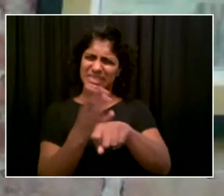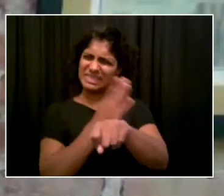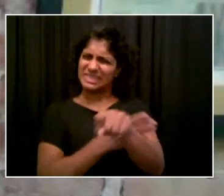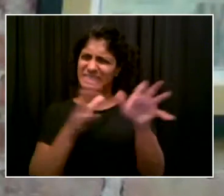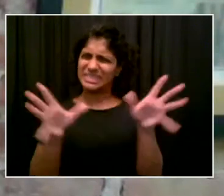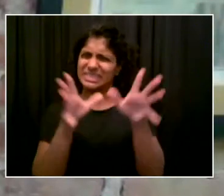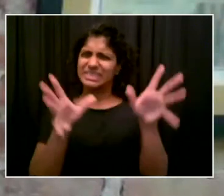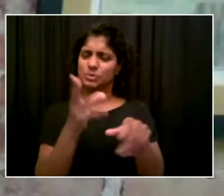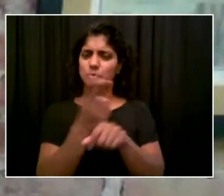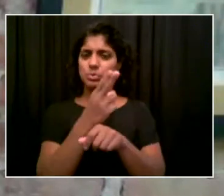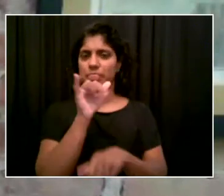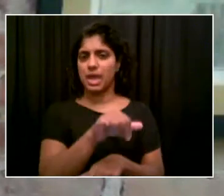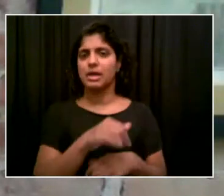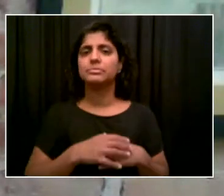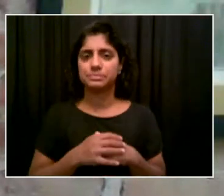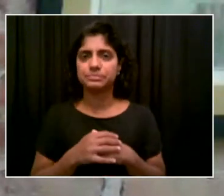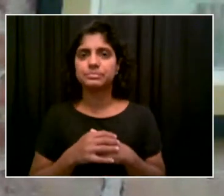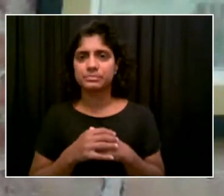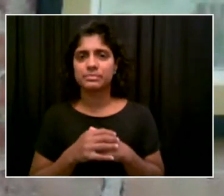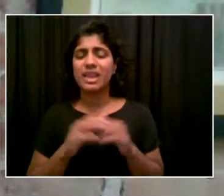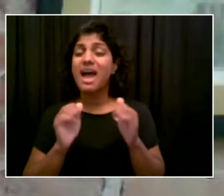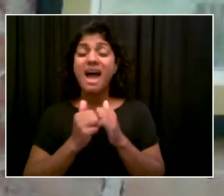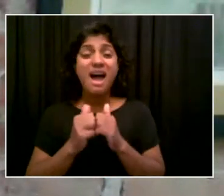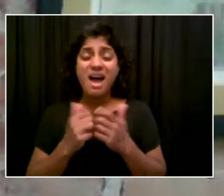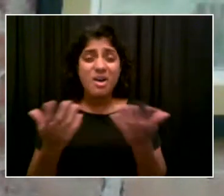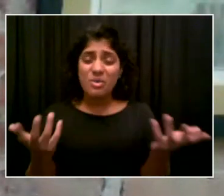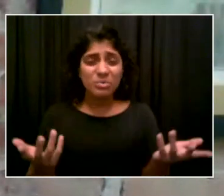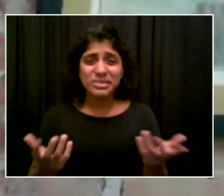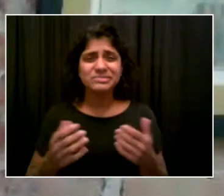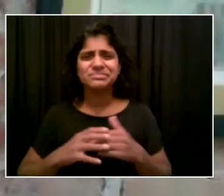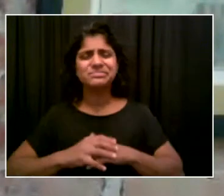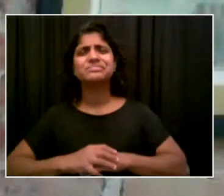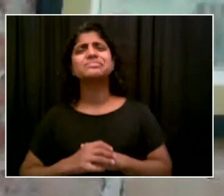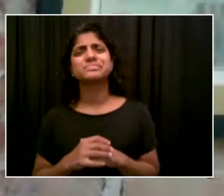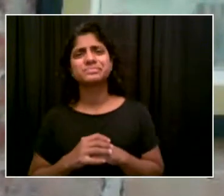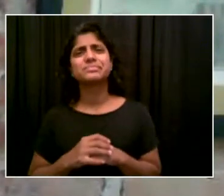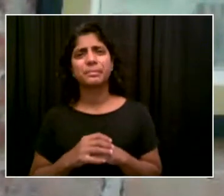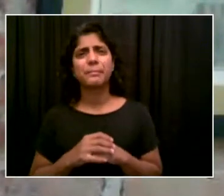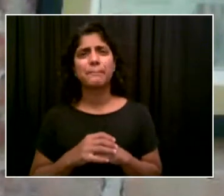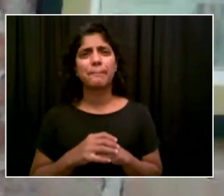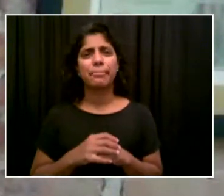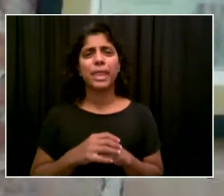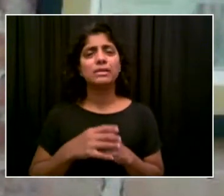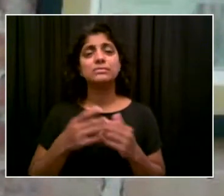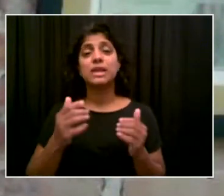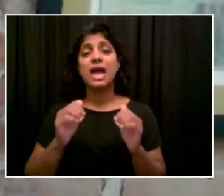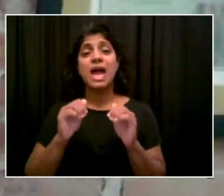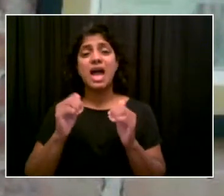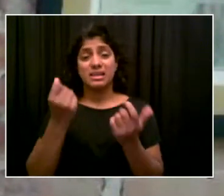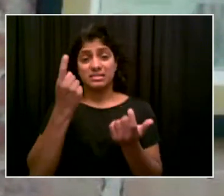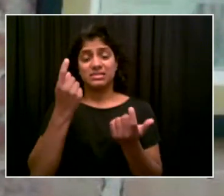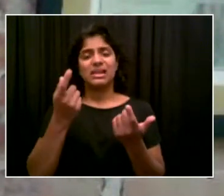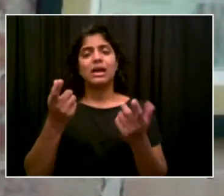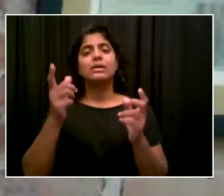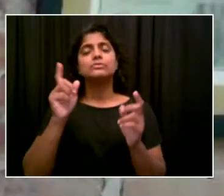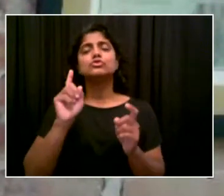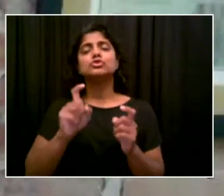ATTRACTIVE OPTION WE NEED TO DIS- INCENTIVIZE UNNECESSARY CAR